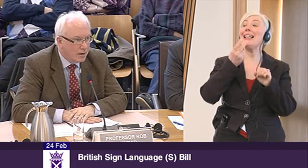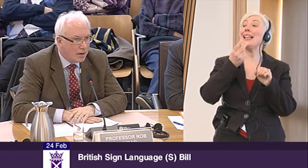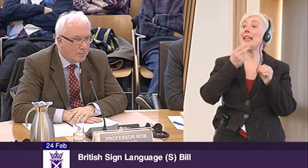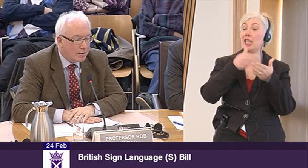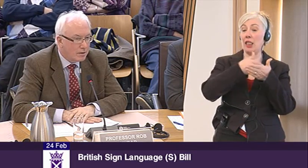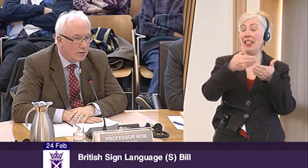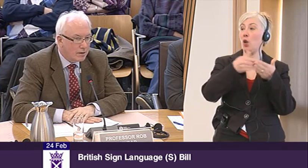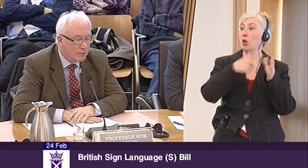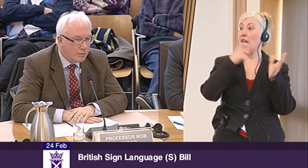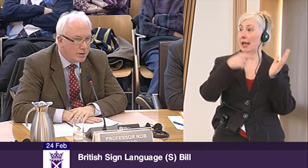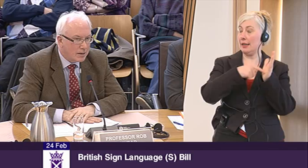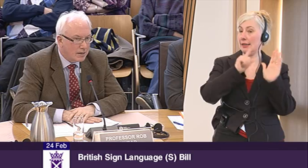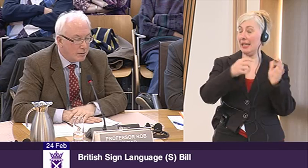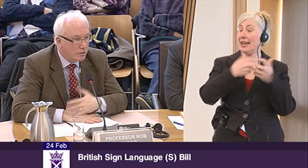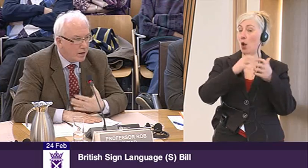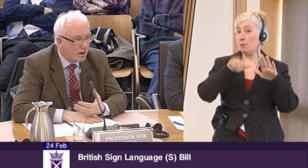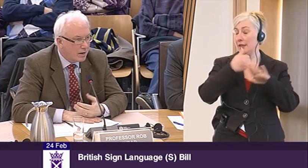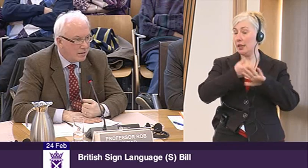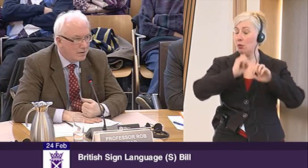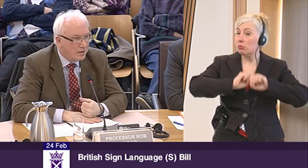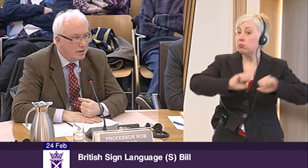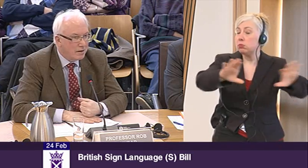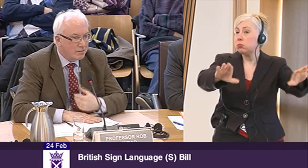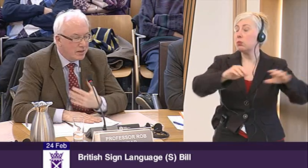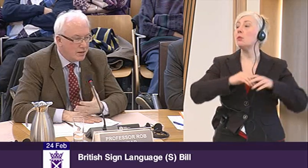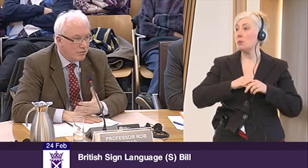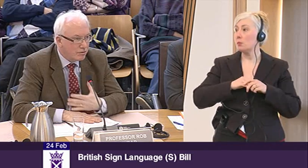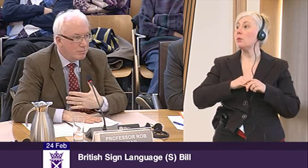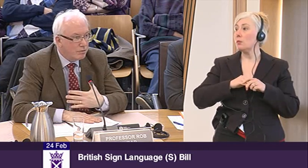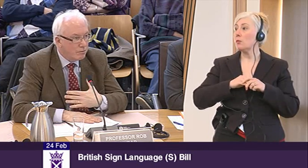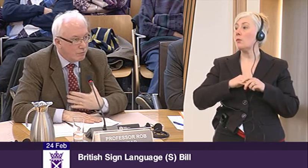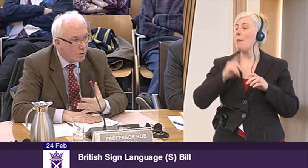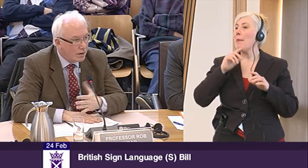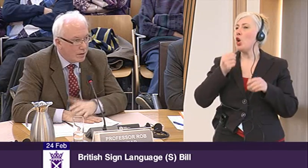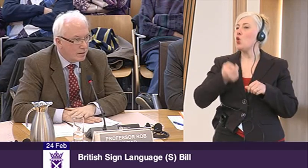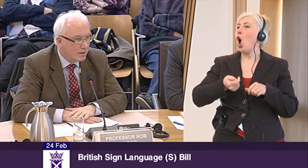Act 2005 and putting it into effect. In many ways it is a little too early to be certain